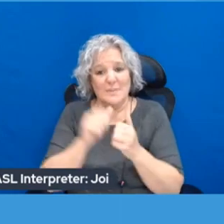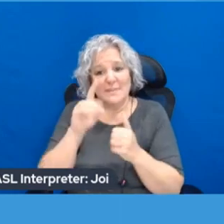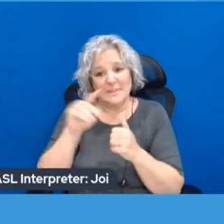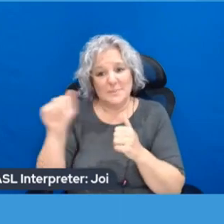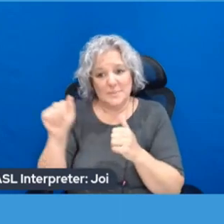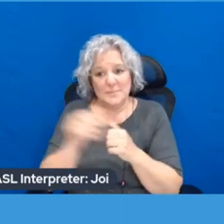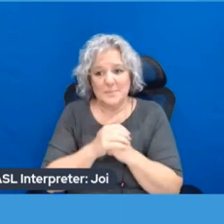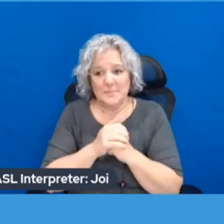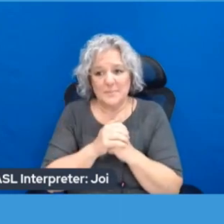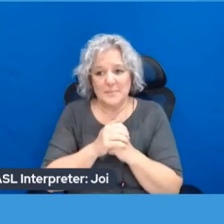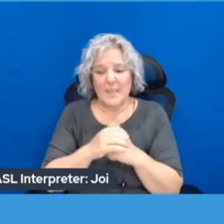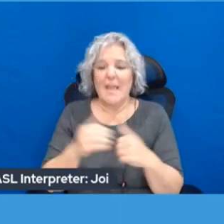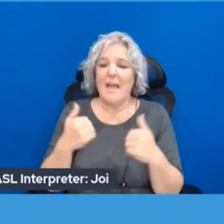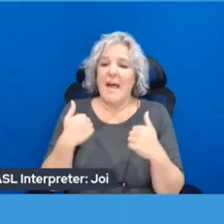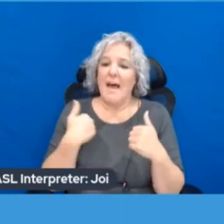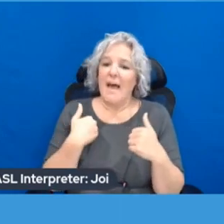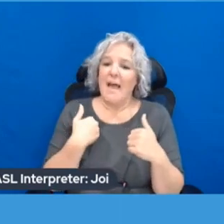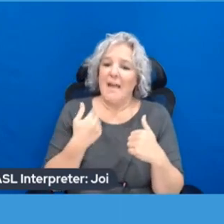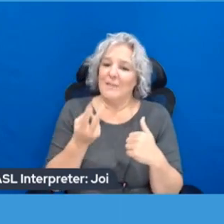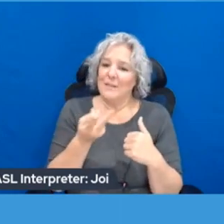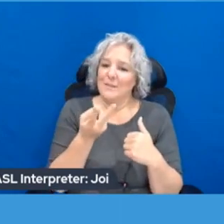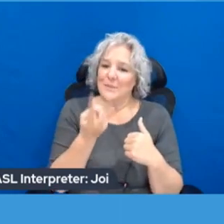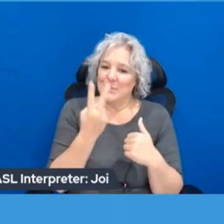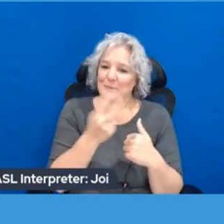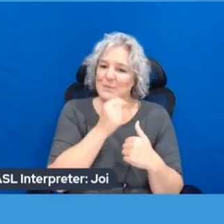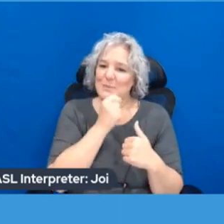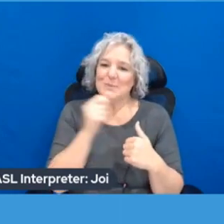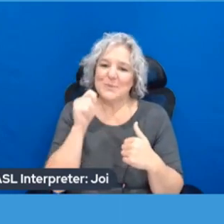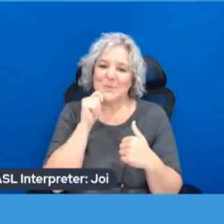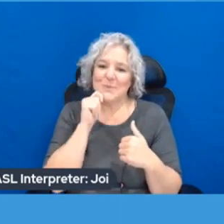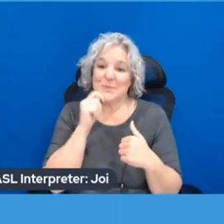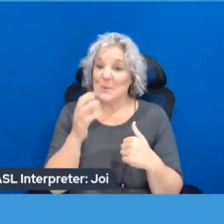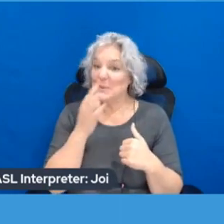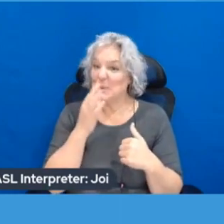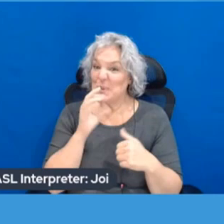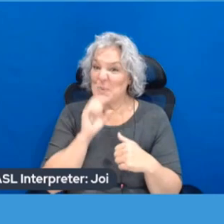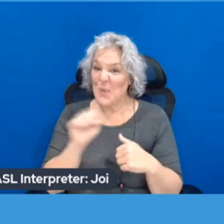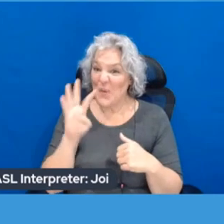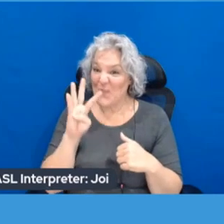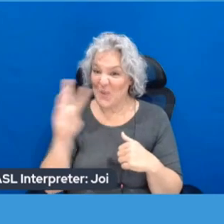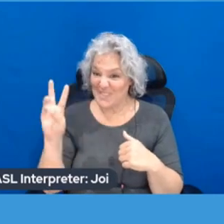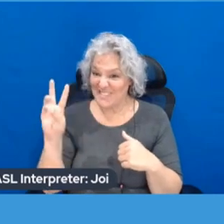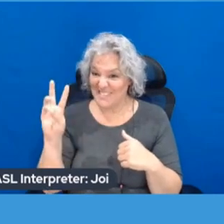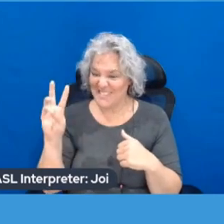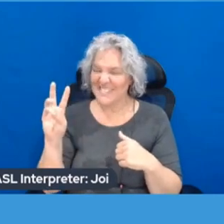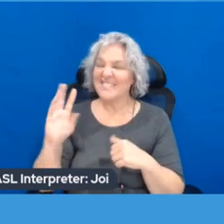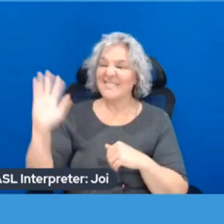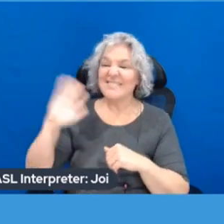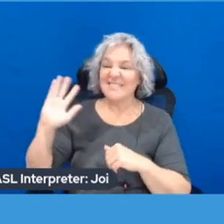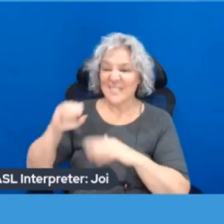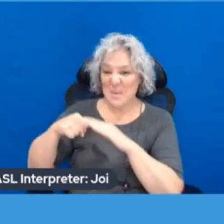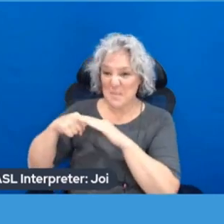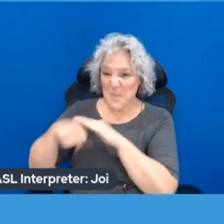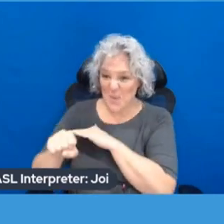So I have twins and they're about to be 46. When they were born twins were not common.